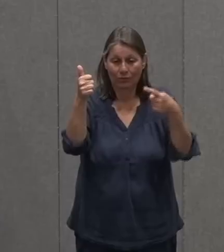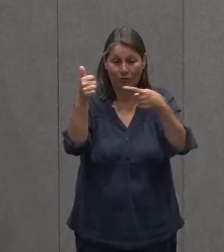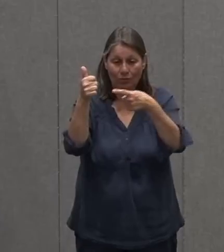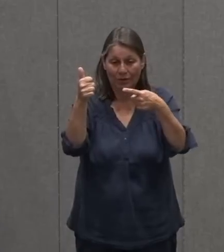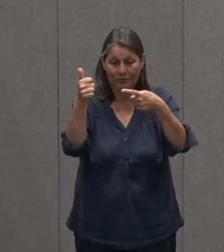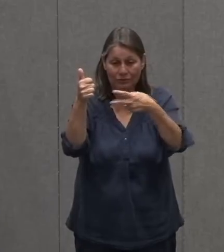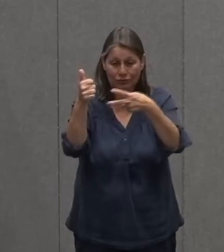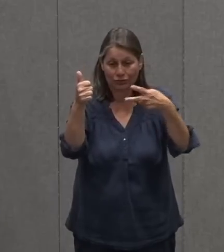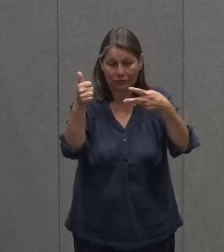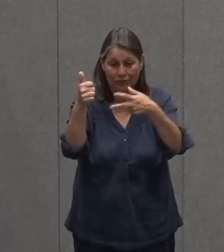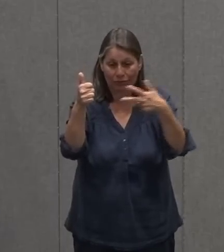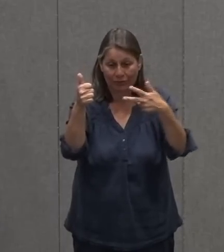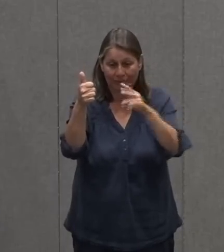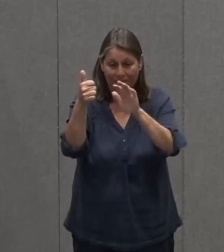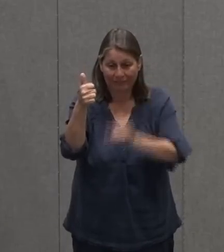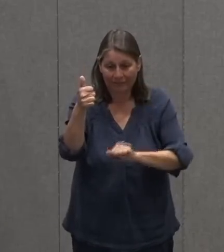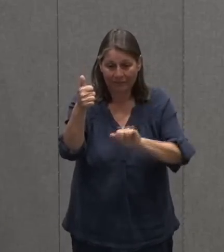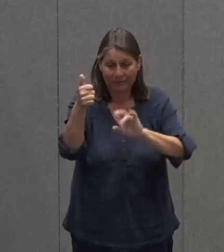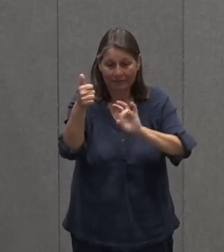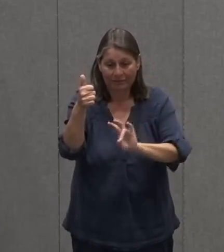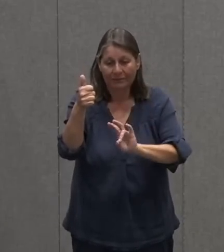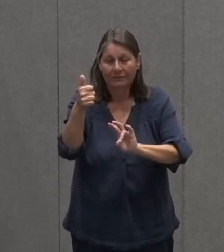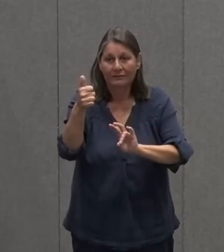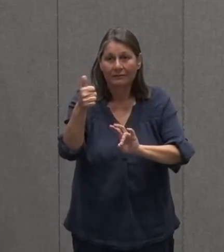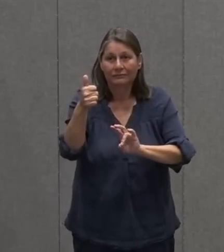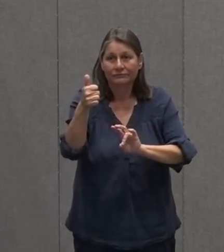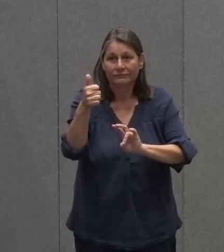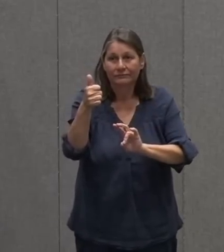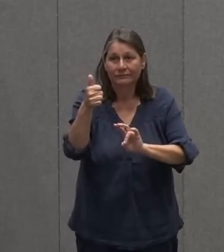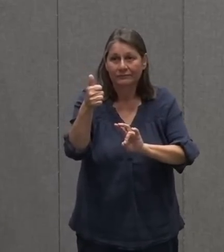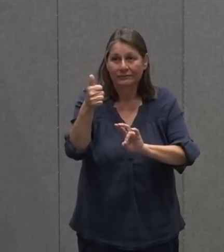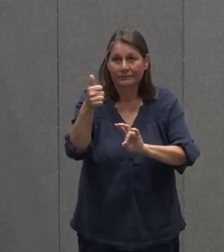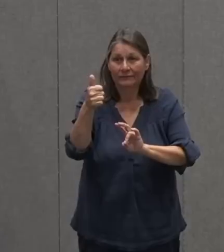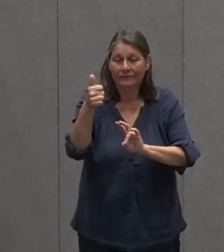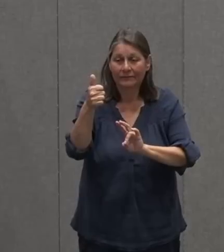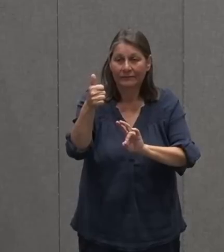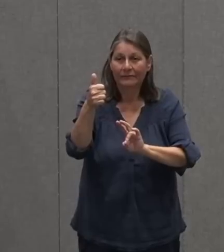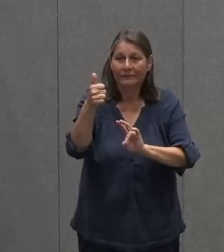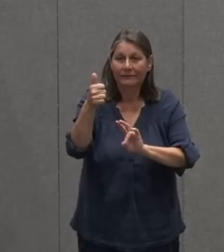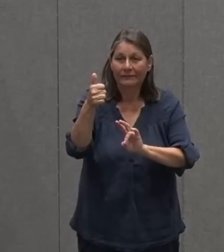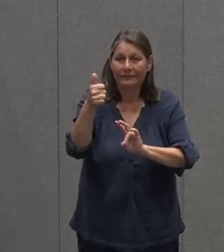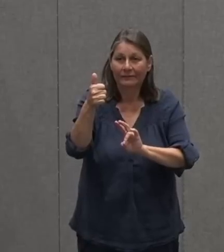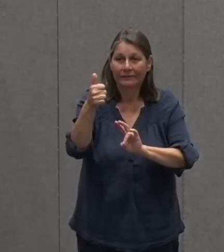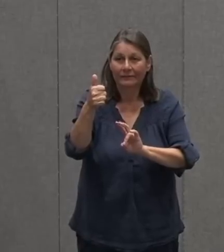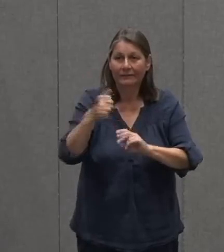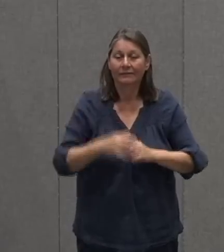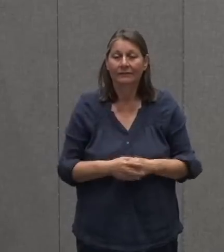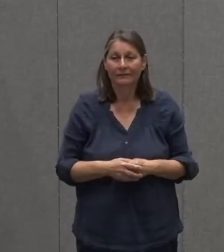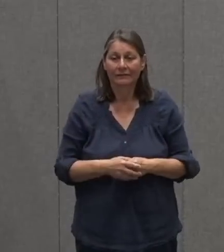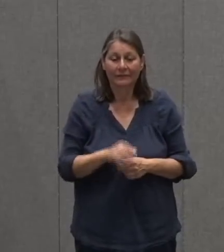That would be my answer, right? 10 minus three equals seven.